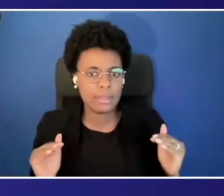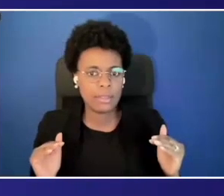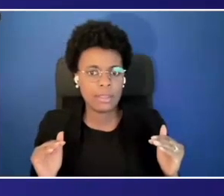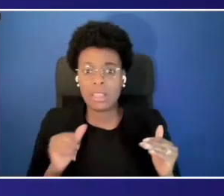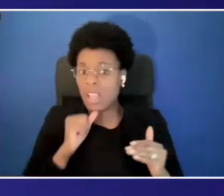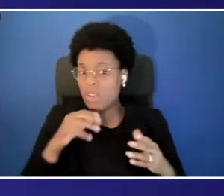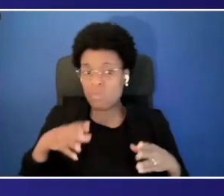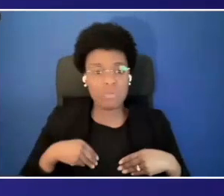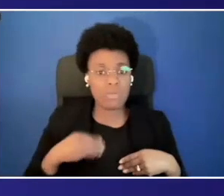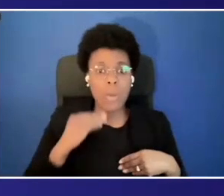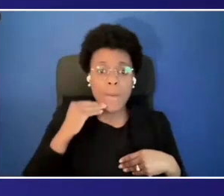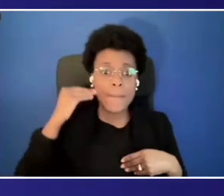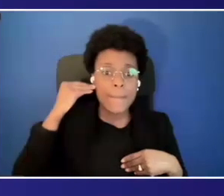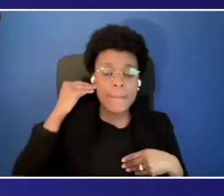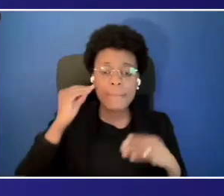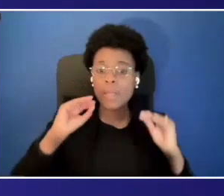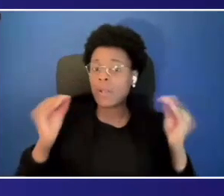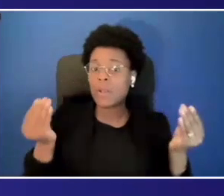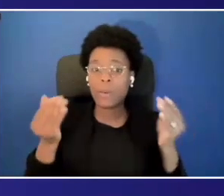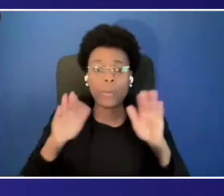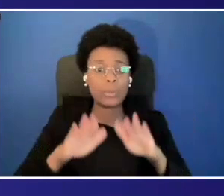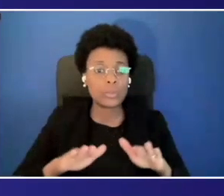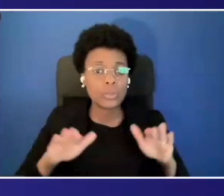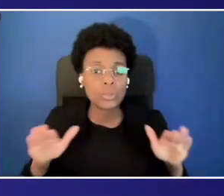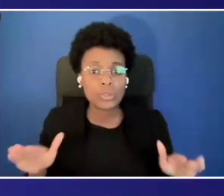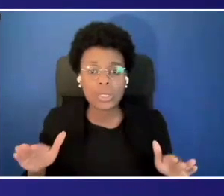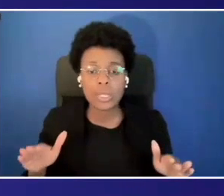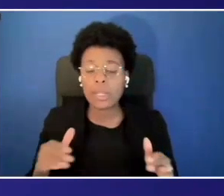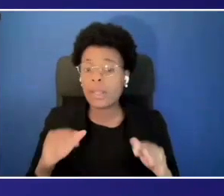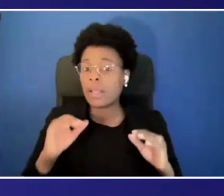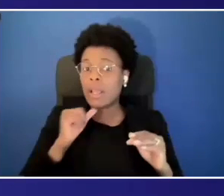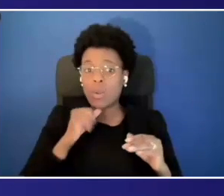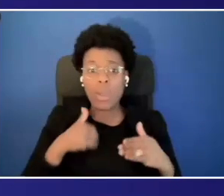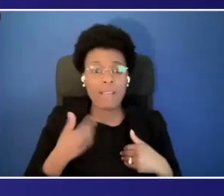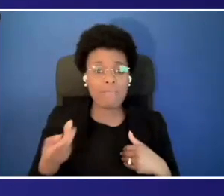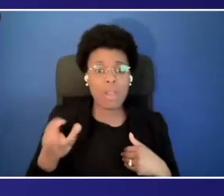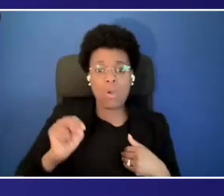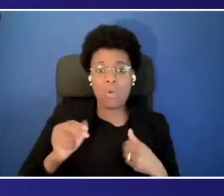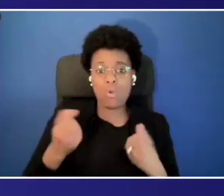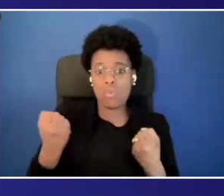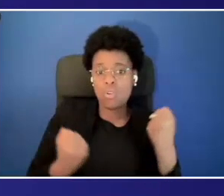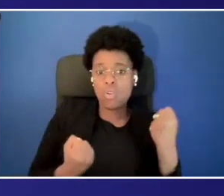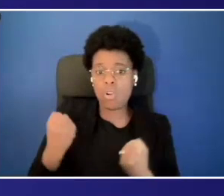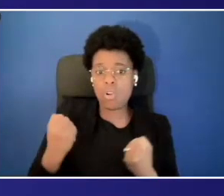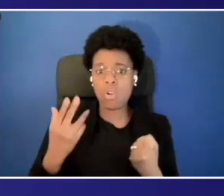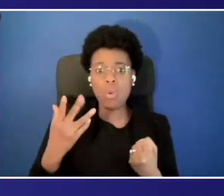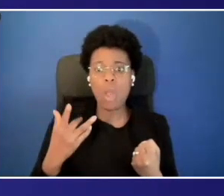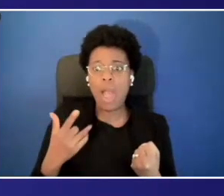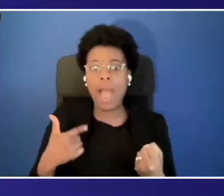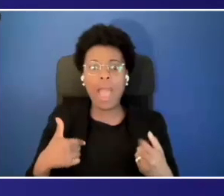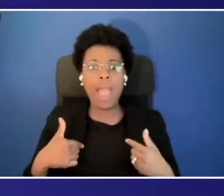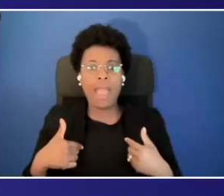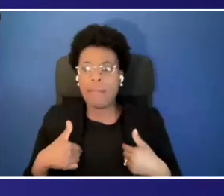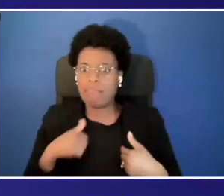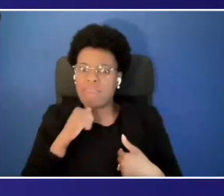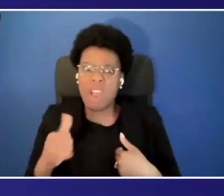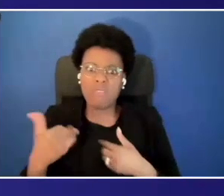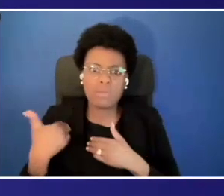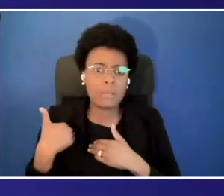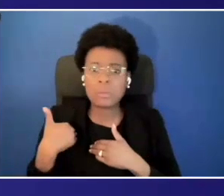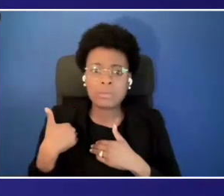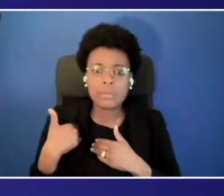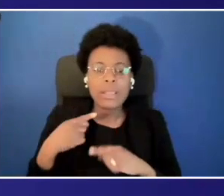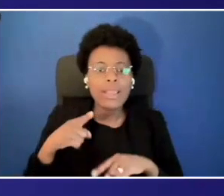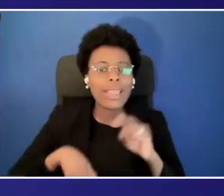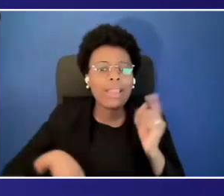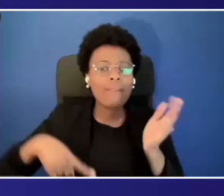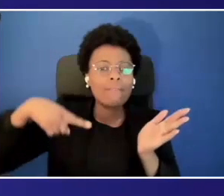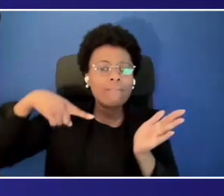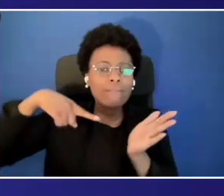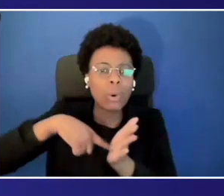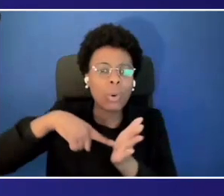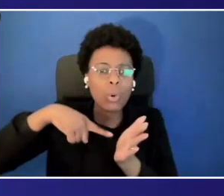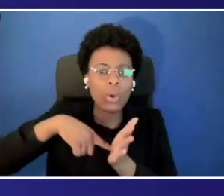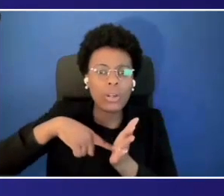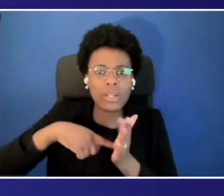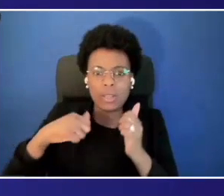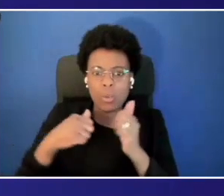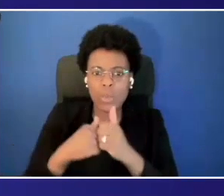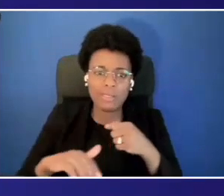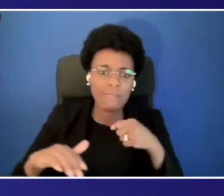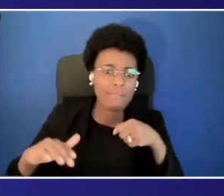I don't have any children. I don't own my own car, not because I'm irresponsible because I can't afford to do so with a full time job.